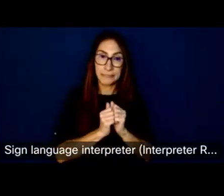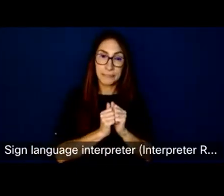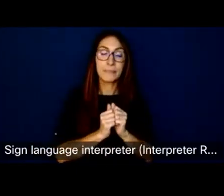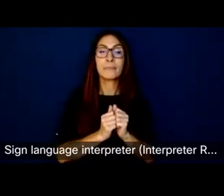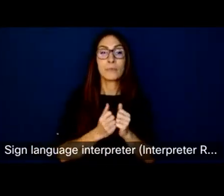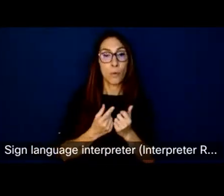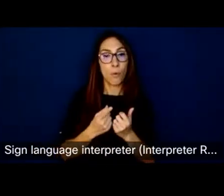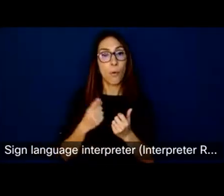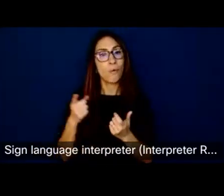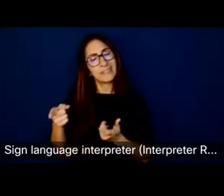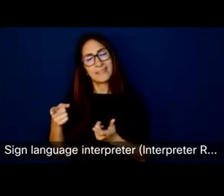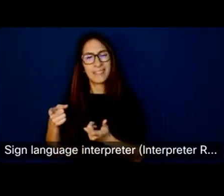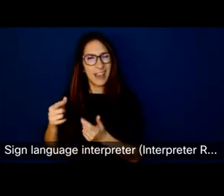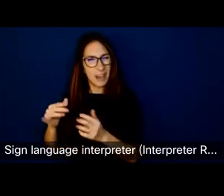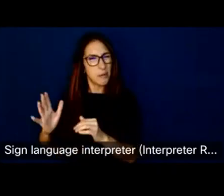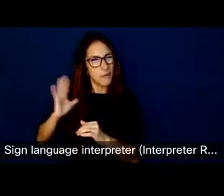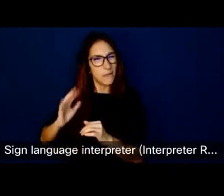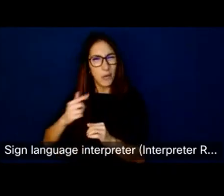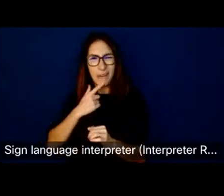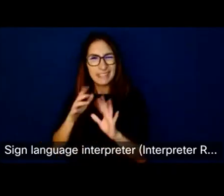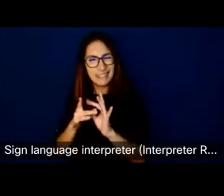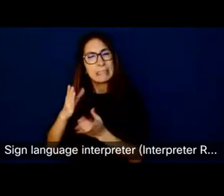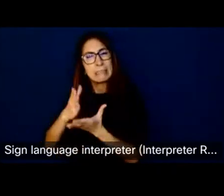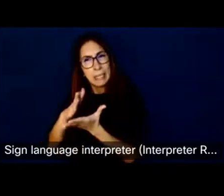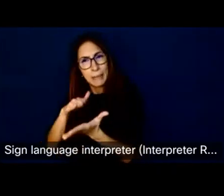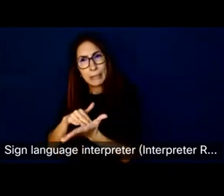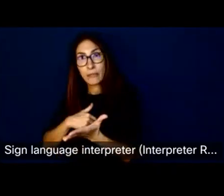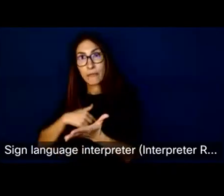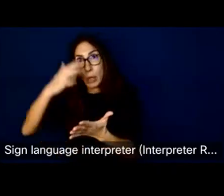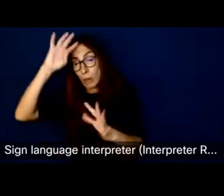specialist. Those partnerships are really really important and